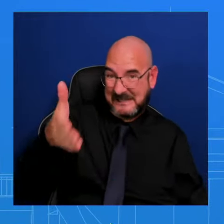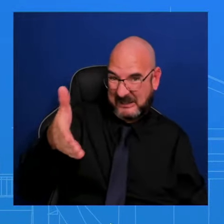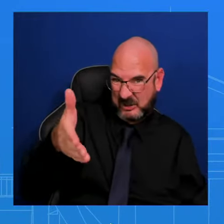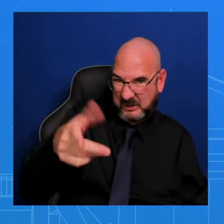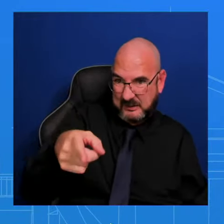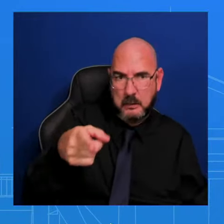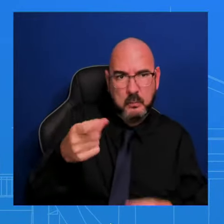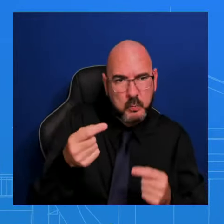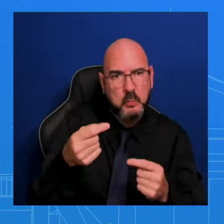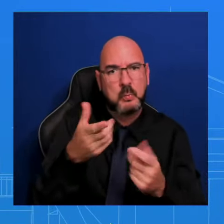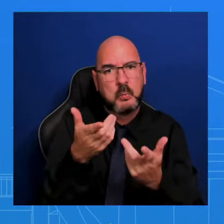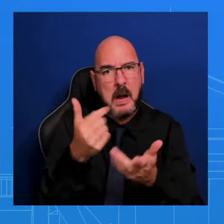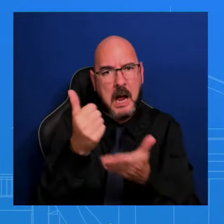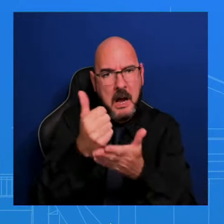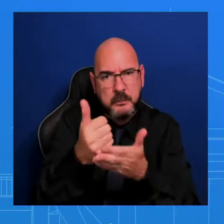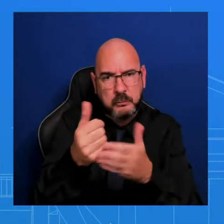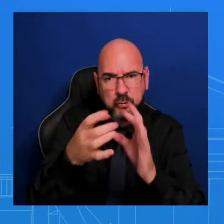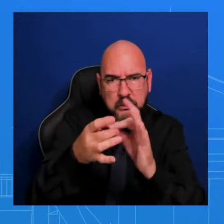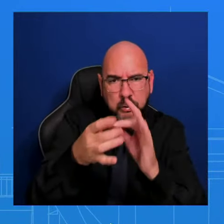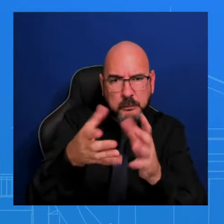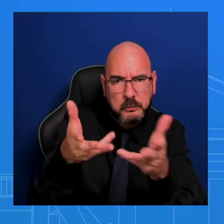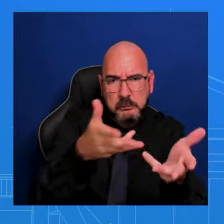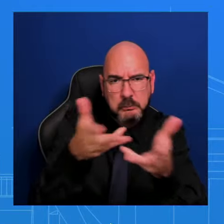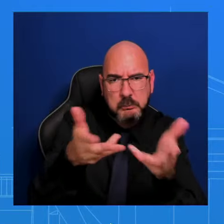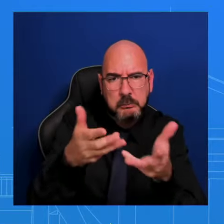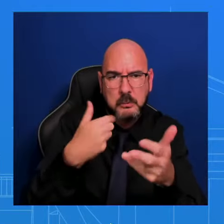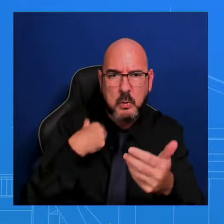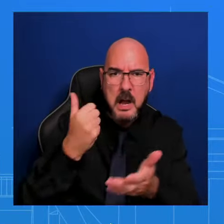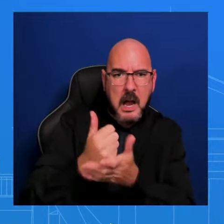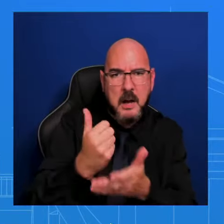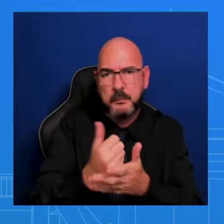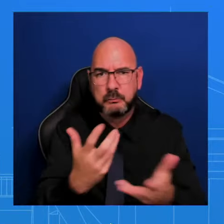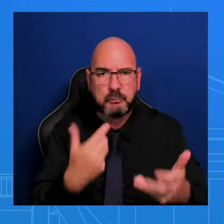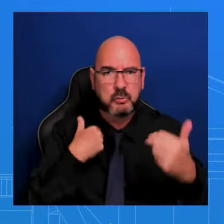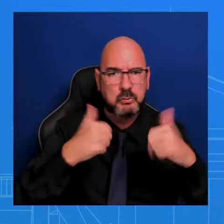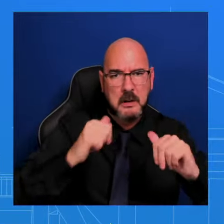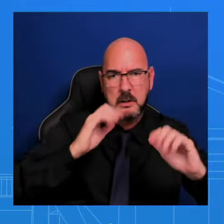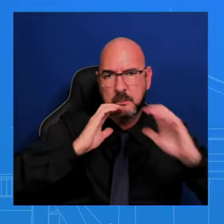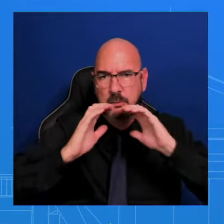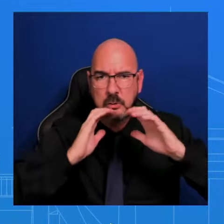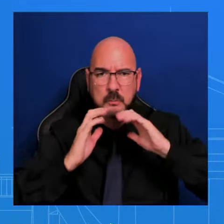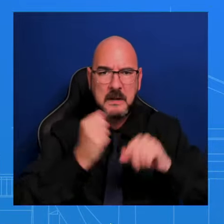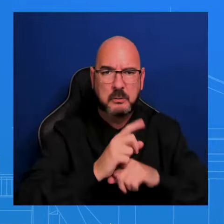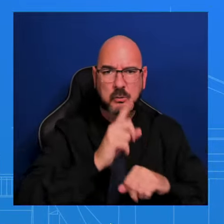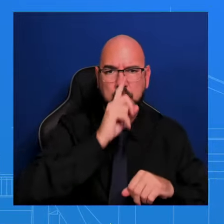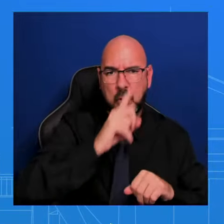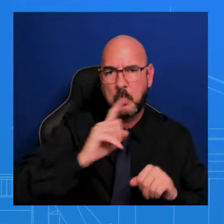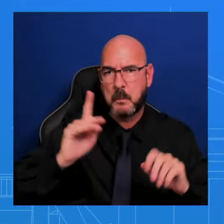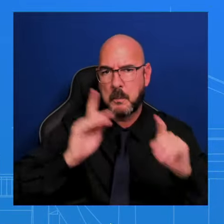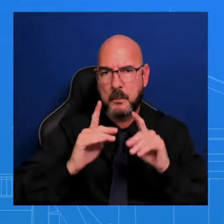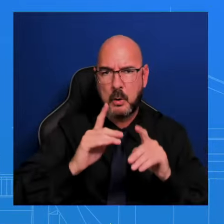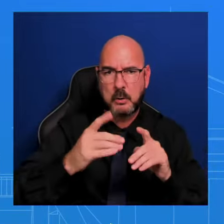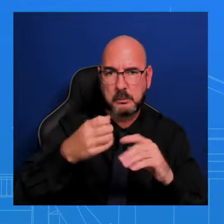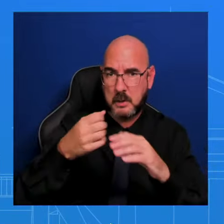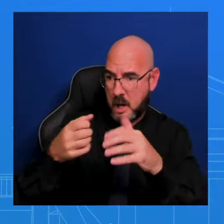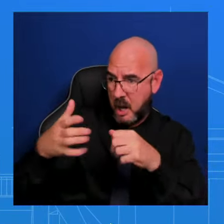So, that is our priority right now. And that's going to be our focus. Go ahead. Yeah. Yeah. Yeah. The Press: Thanks. On the House Speaker race -- Ms. Jean-Pierre: That'll be the last one.